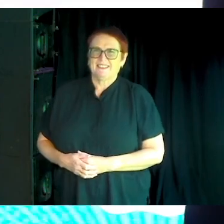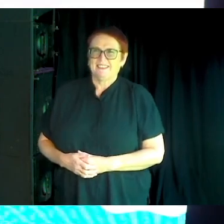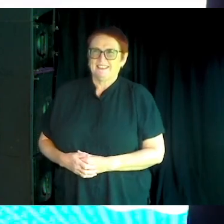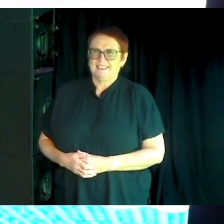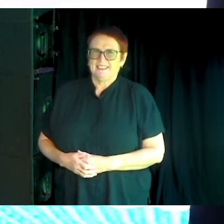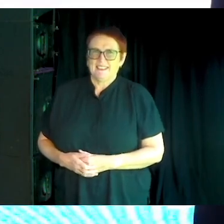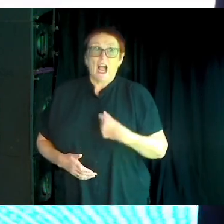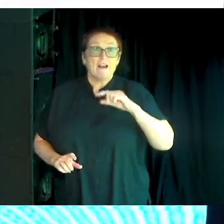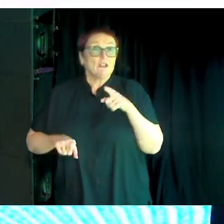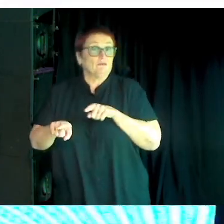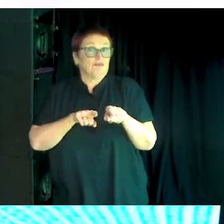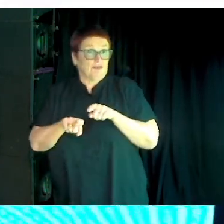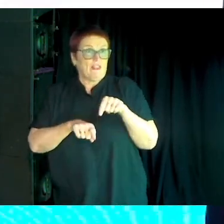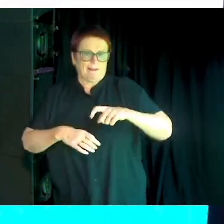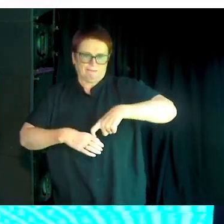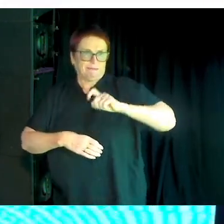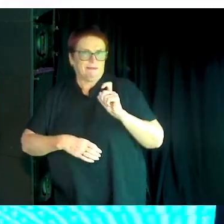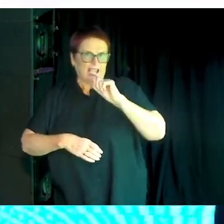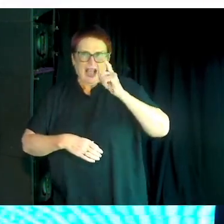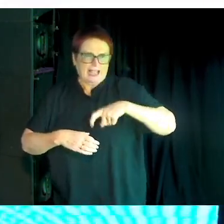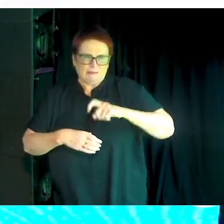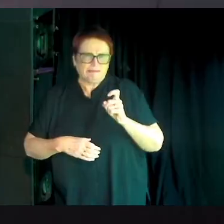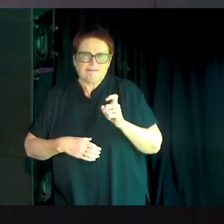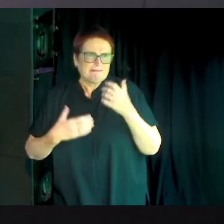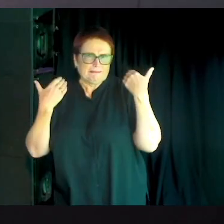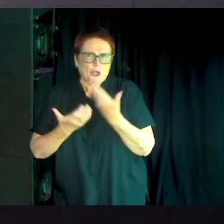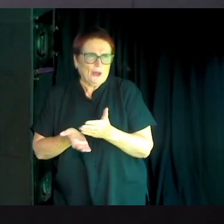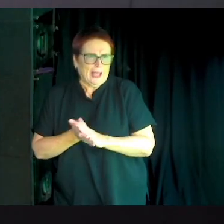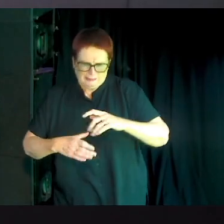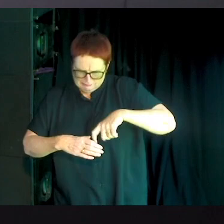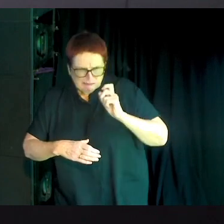learned when I came to australia as well because I can't even open the can because you know it's very